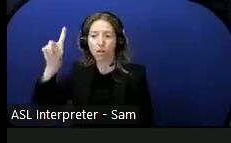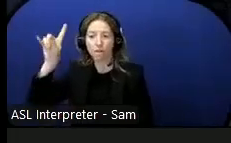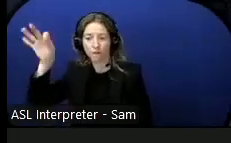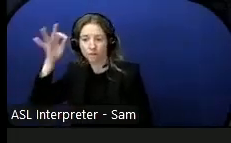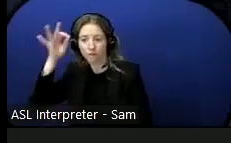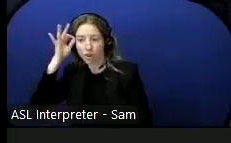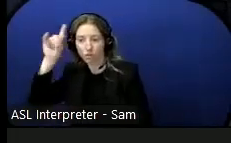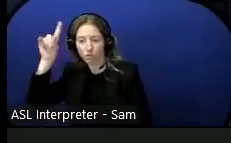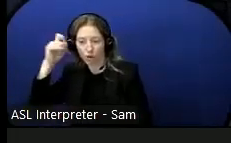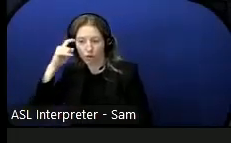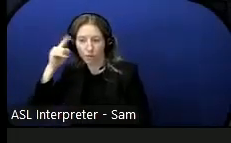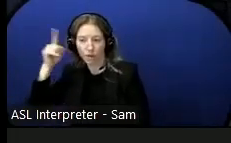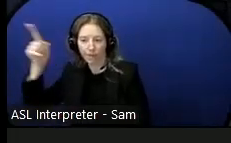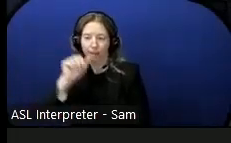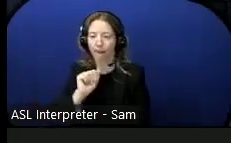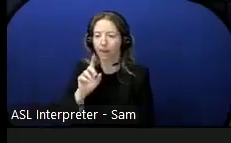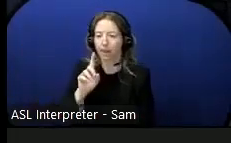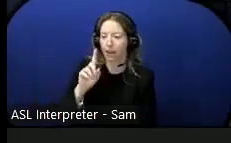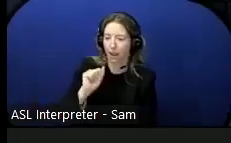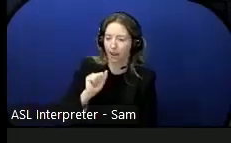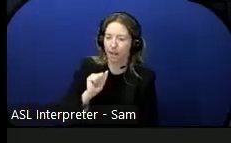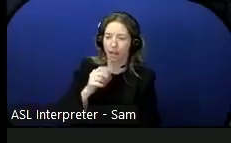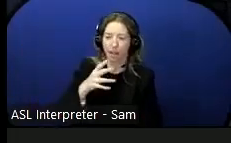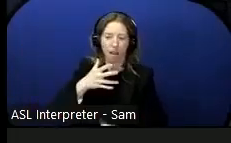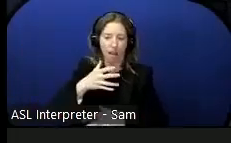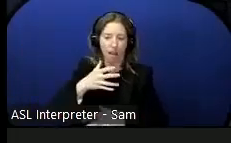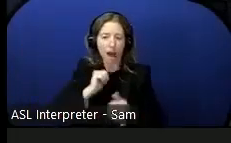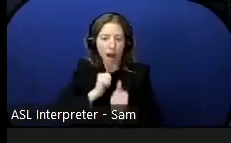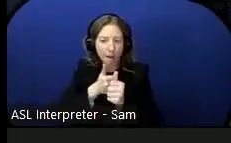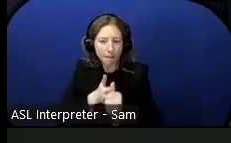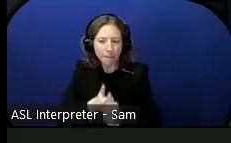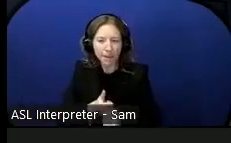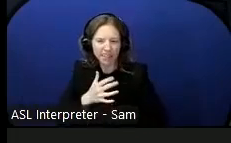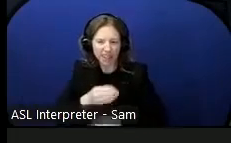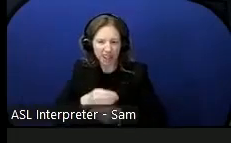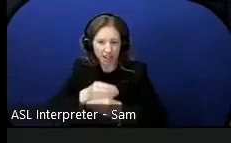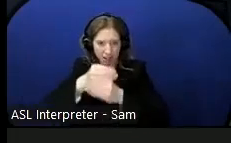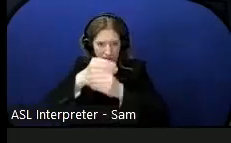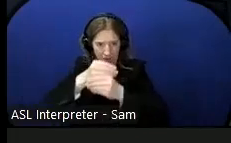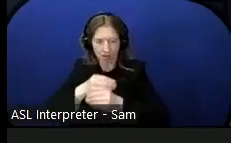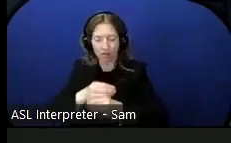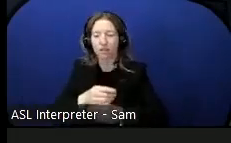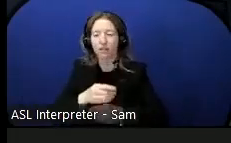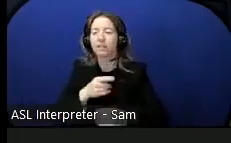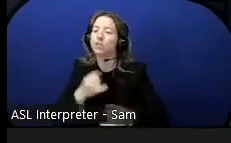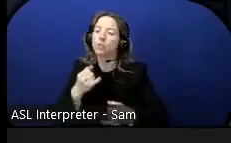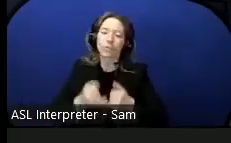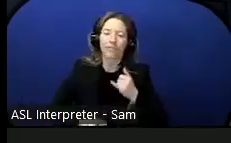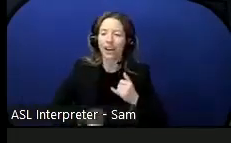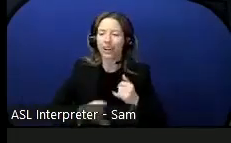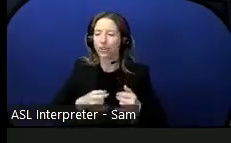The final rule includes specific requirements that apply both to websites and to mobile applications,